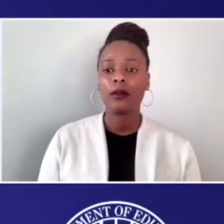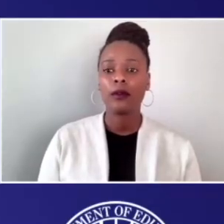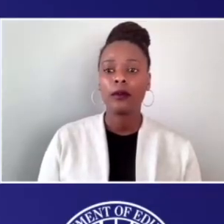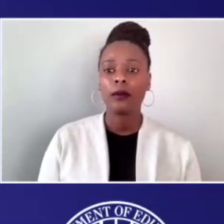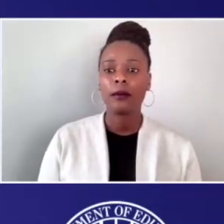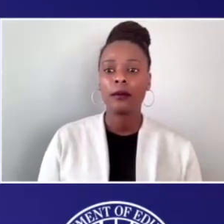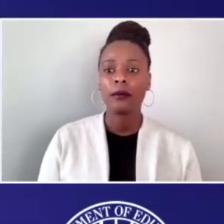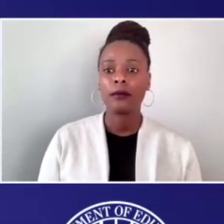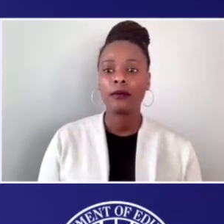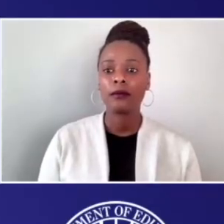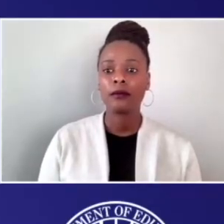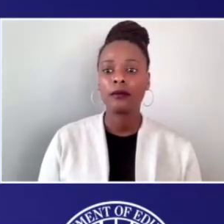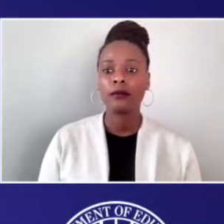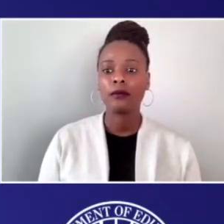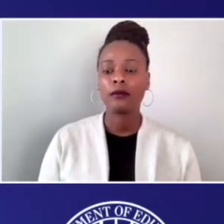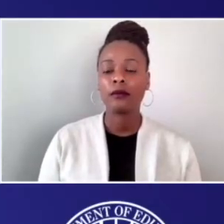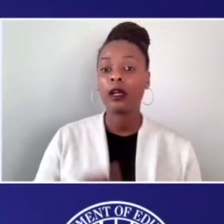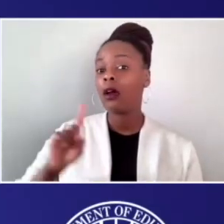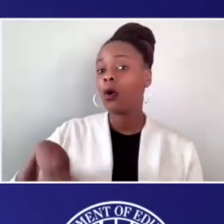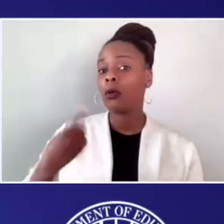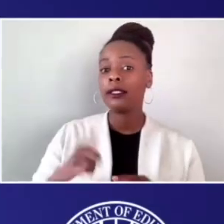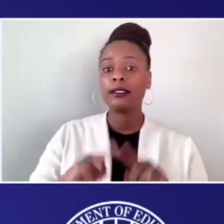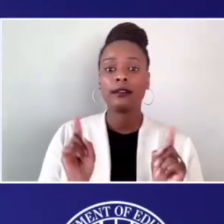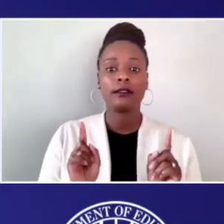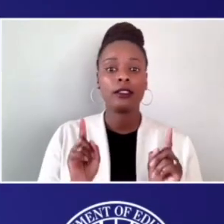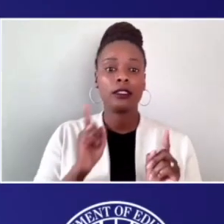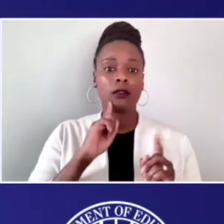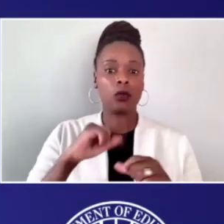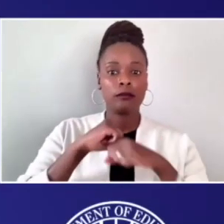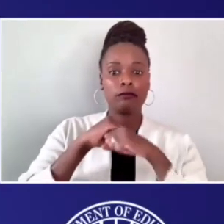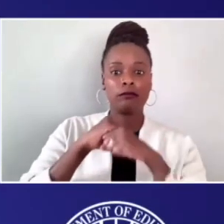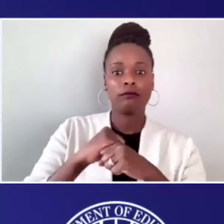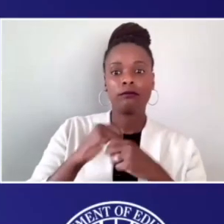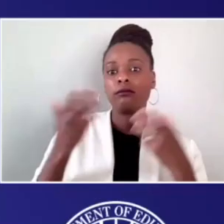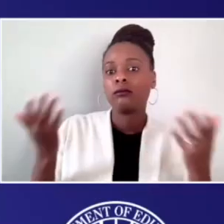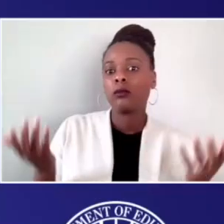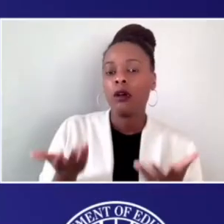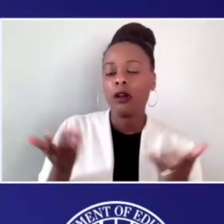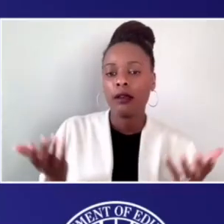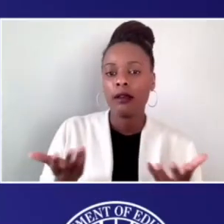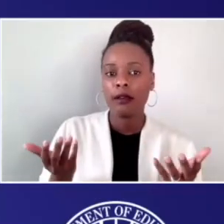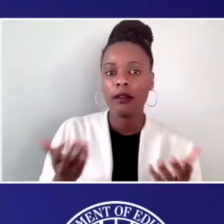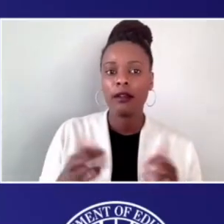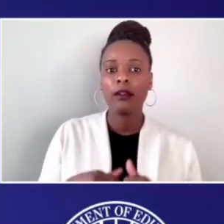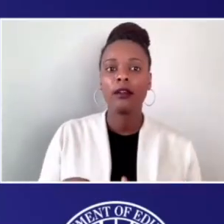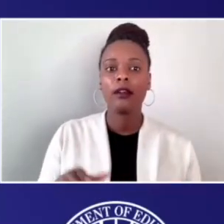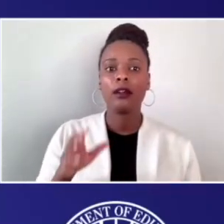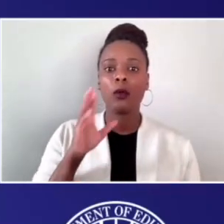We -- the only difference in terms of security is there'll be only one door,